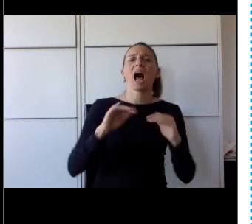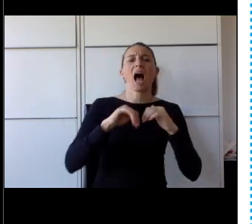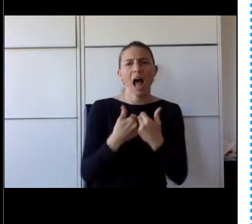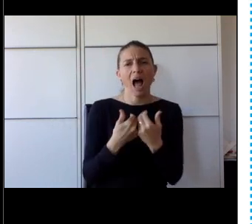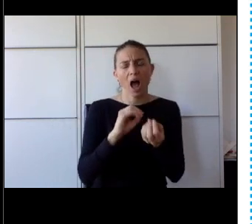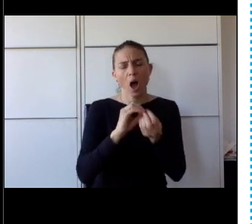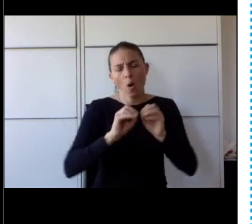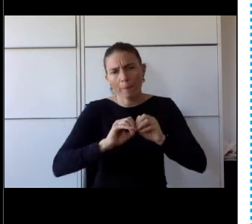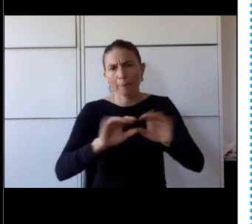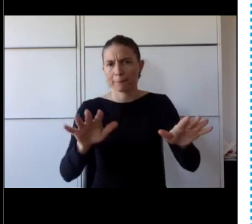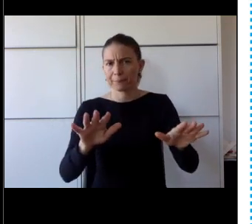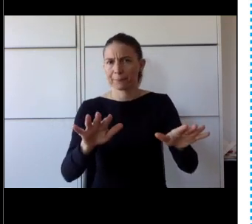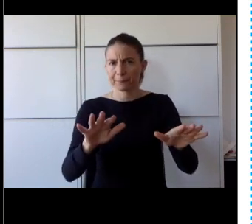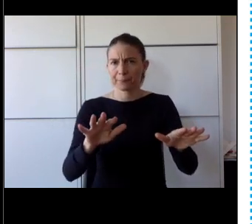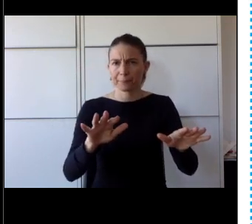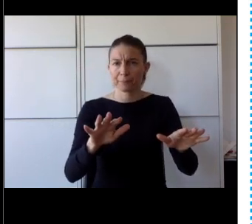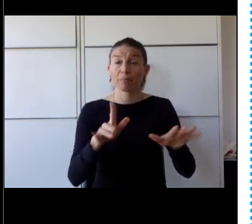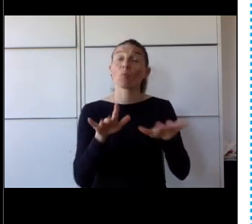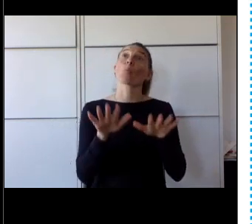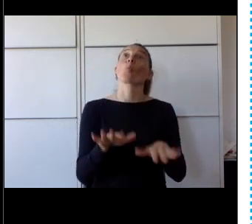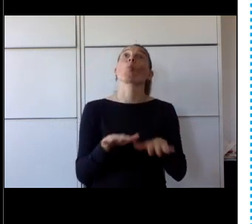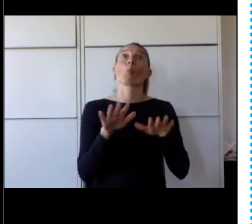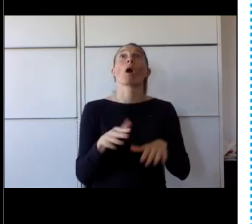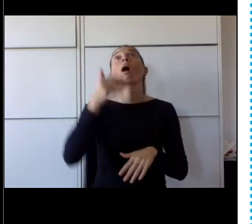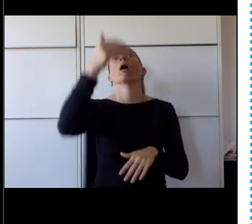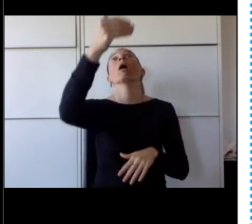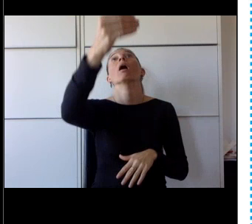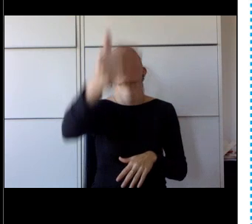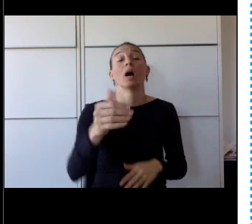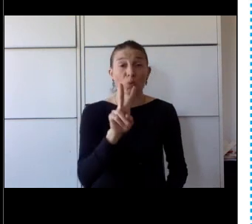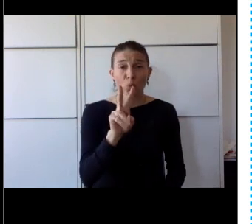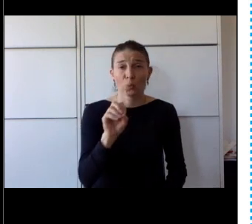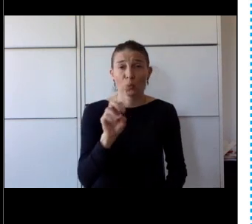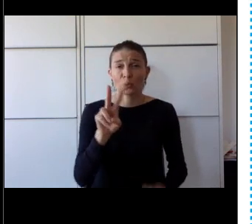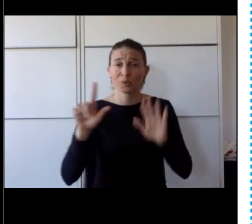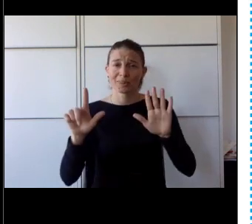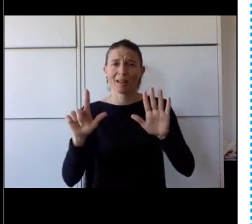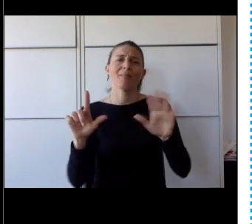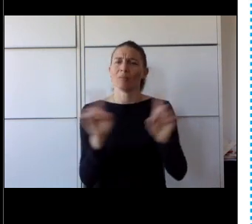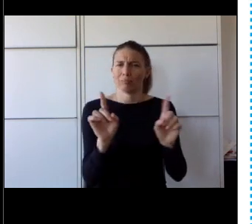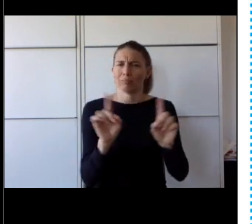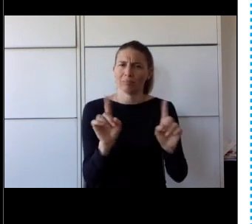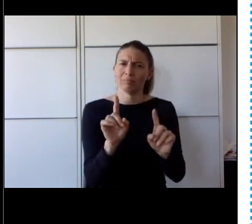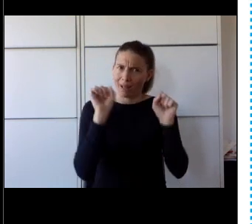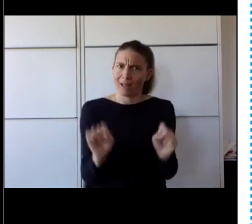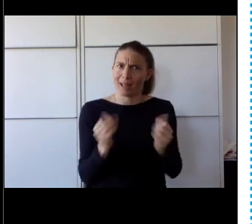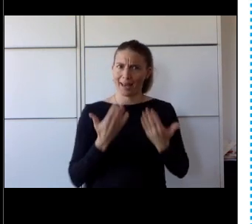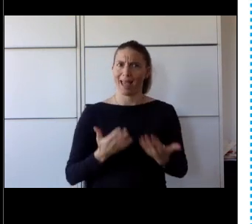They don't have to wait until 2027, they can do this much sooner.